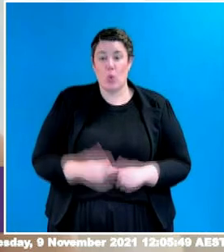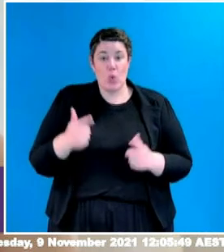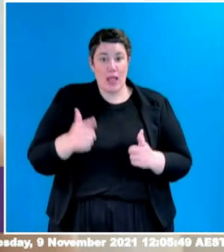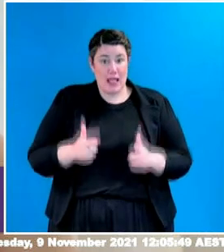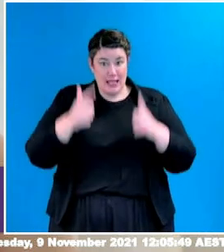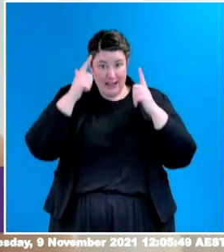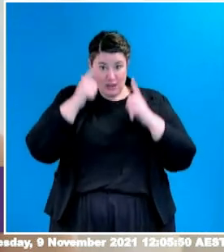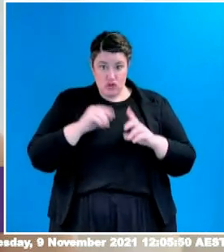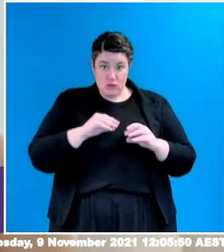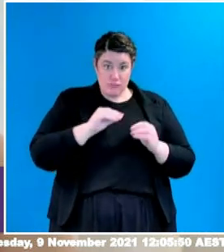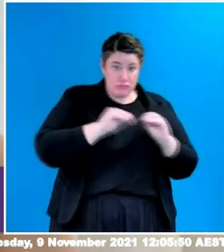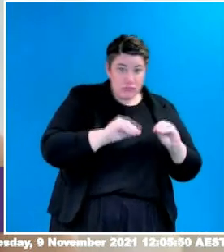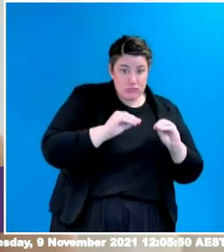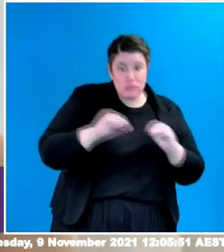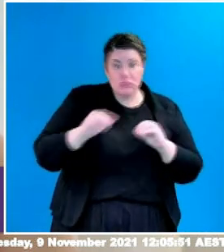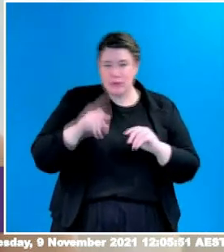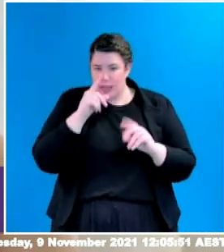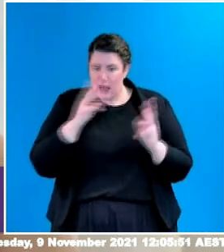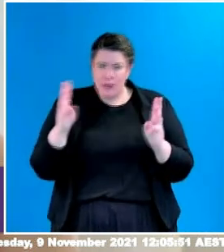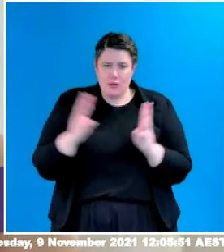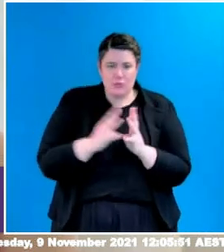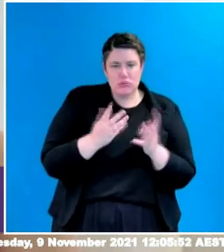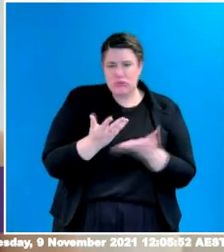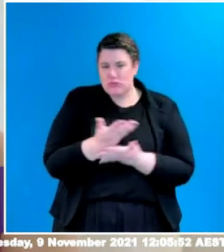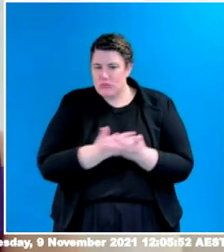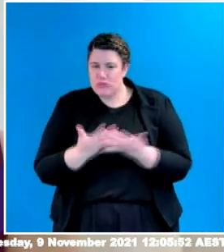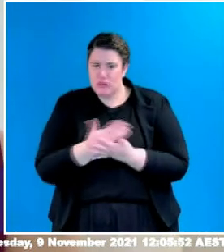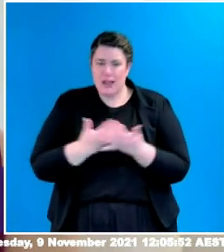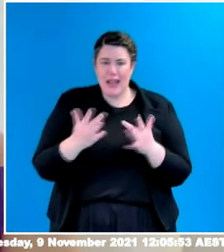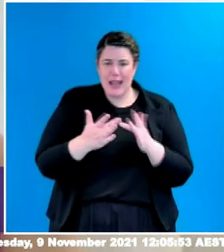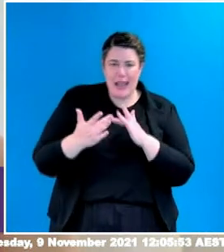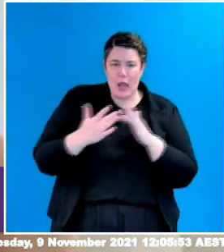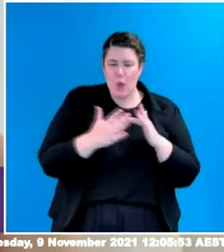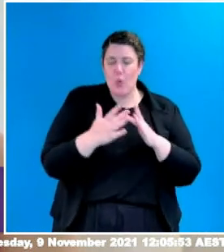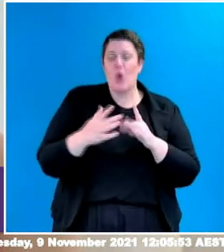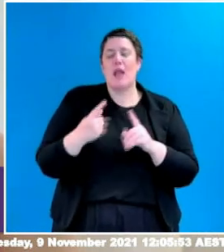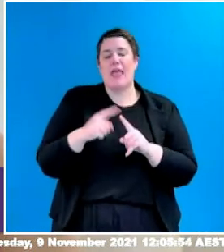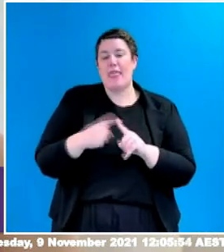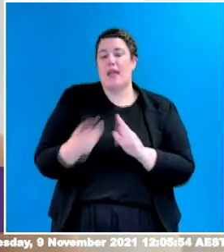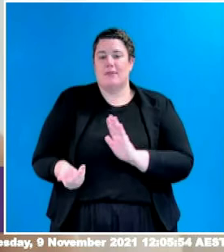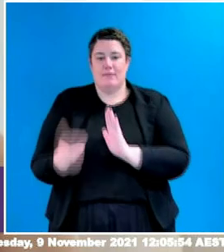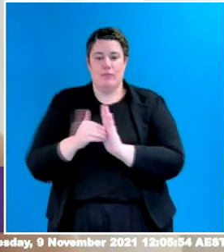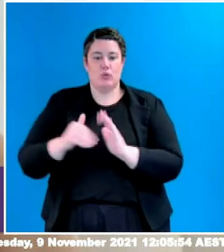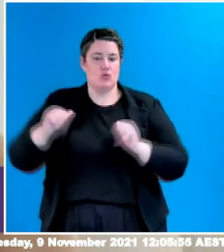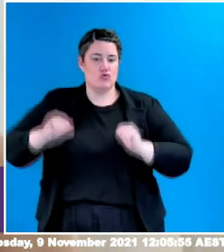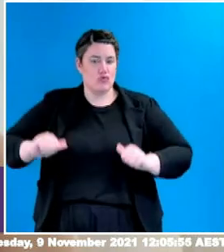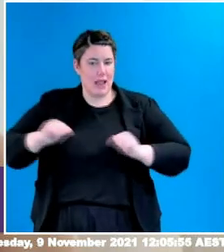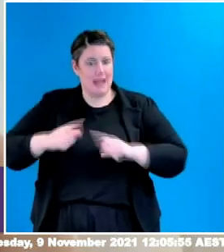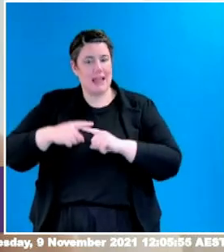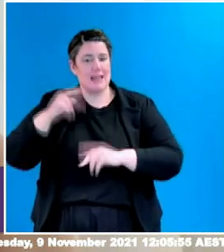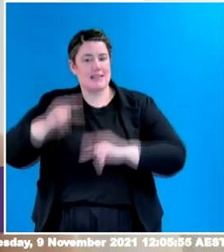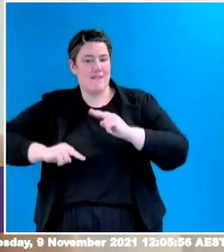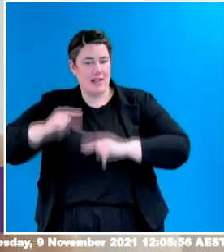so they can come together and talk and network, and then we also have our training and development programs as well.